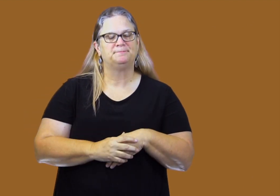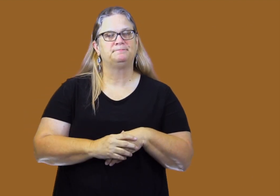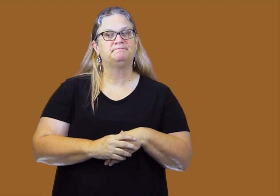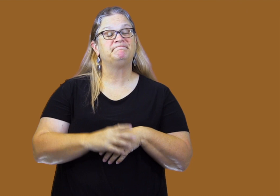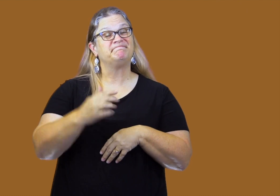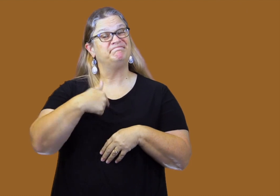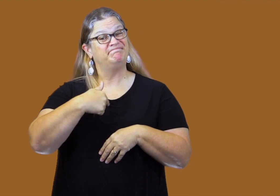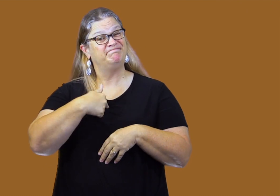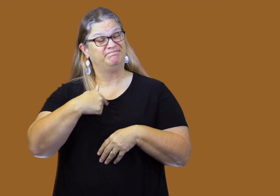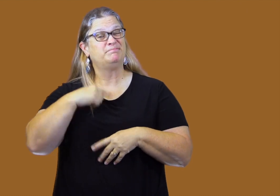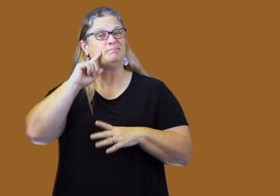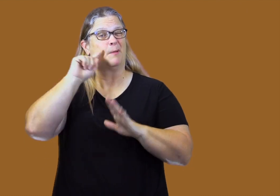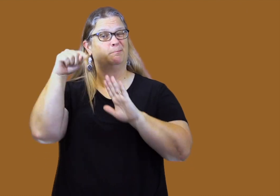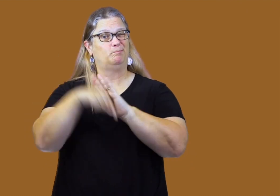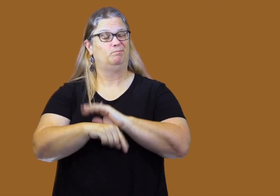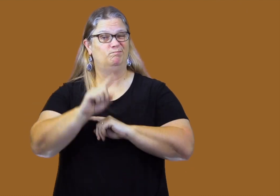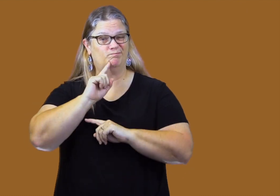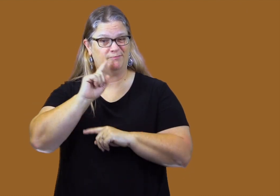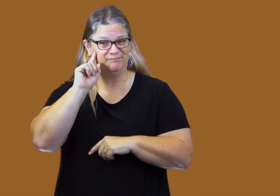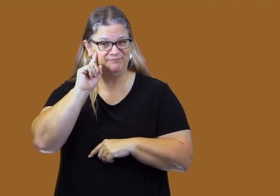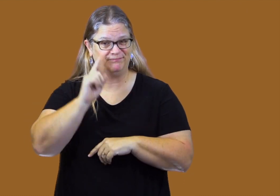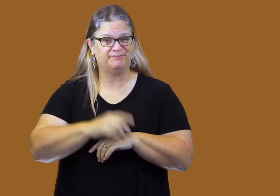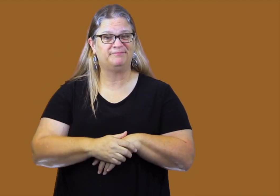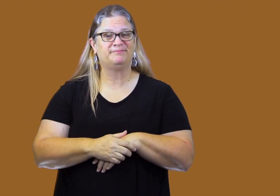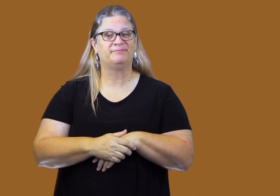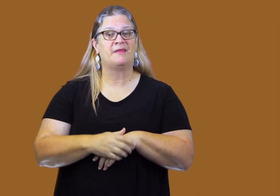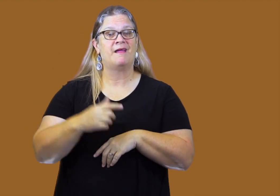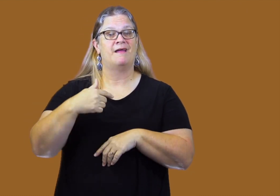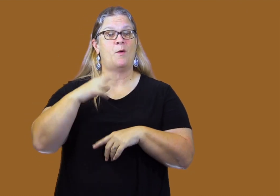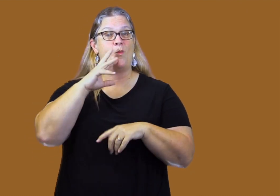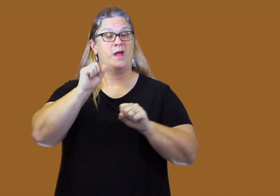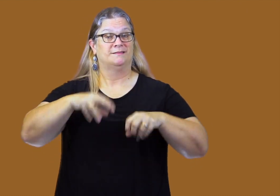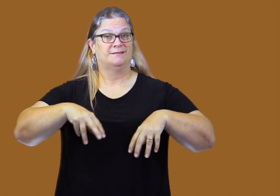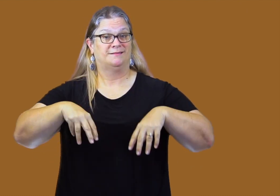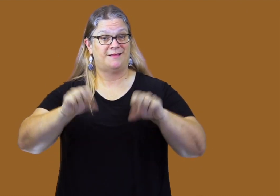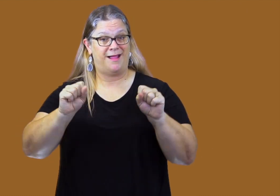I am profoundly deaf.